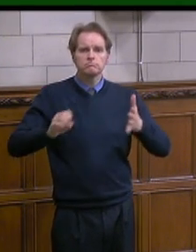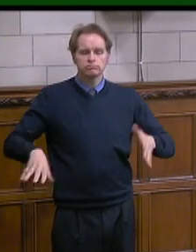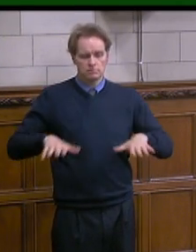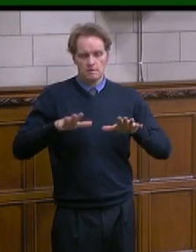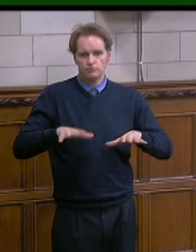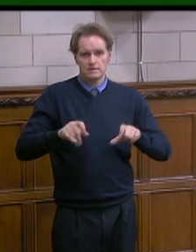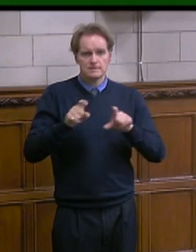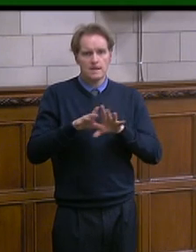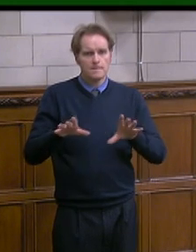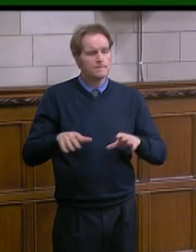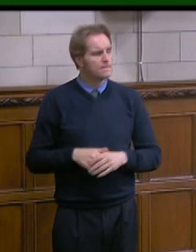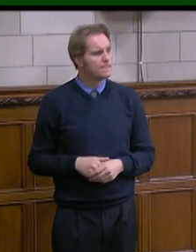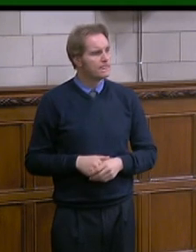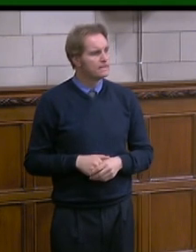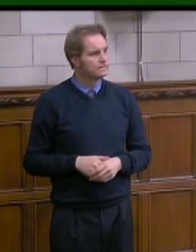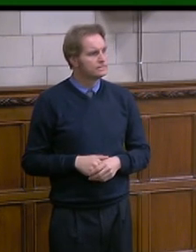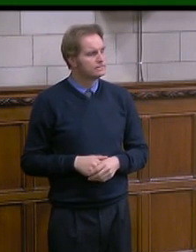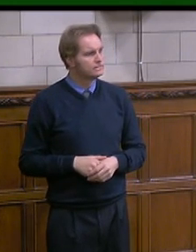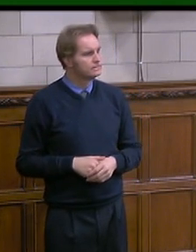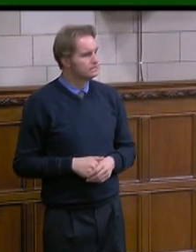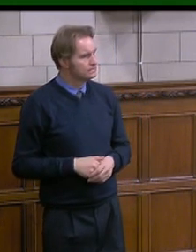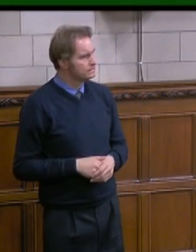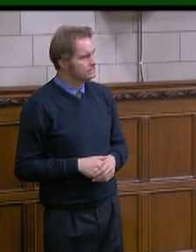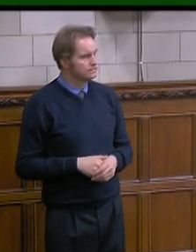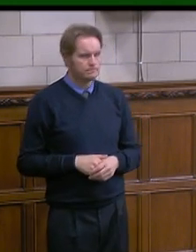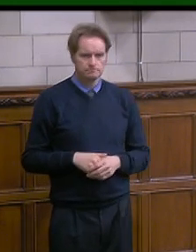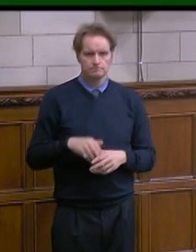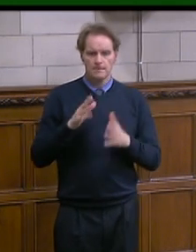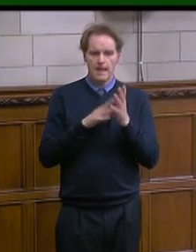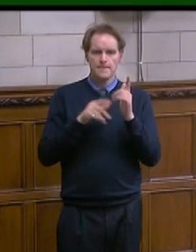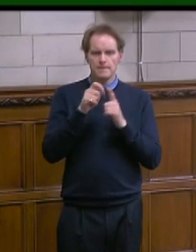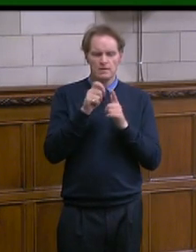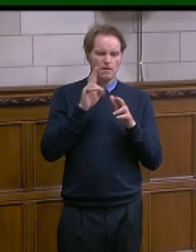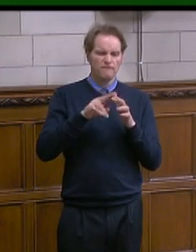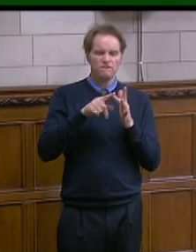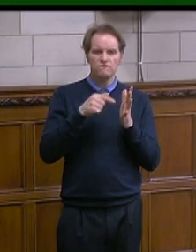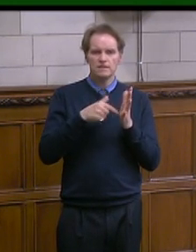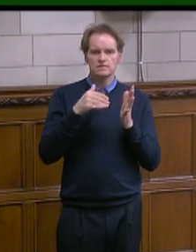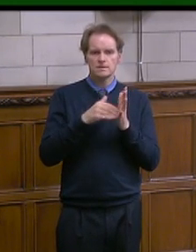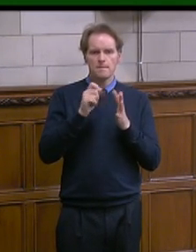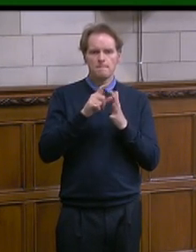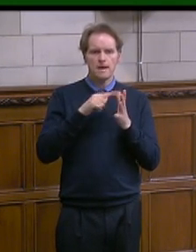It is a pleasure to see you in the Chair, Mr Austin. I am grateful to the Petitions Committee and my hon.